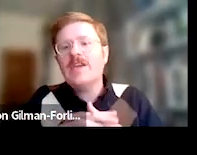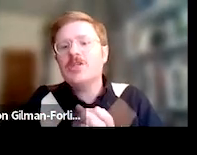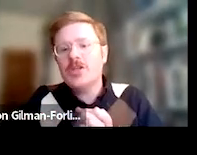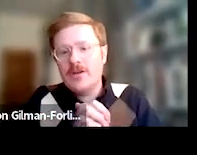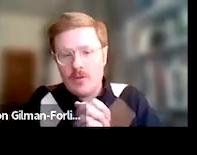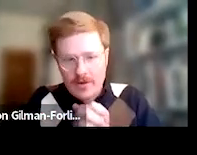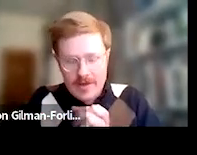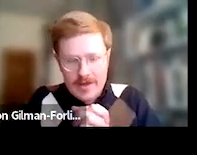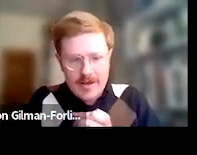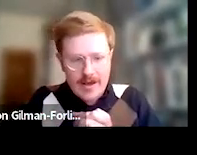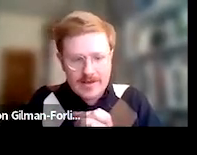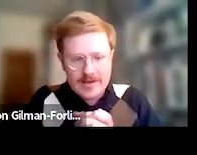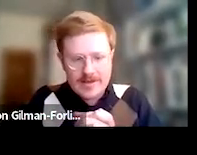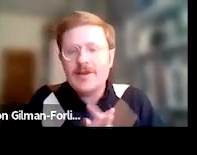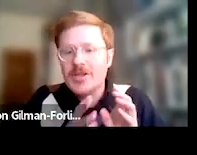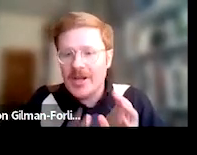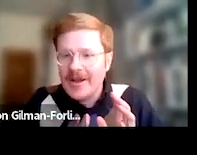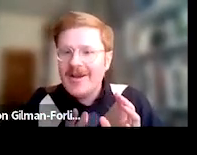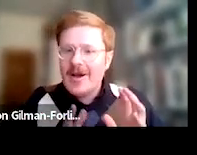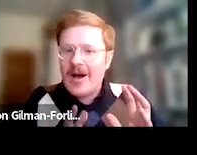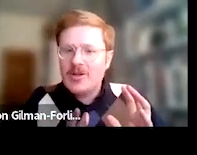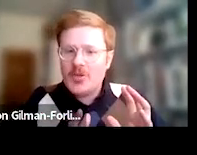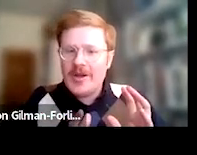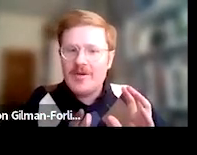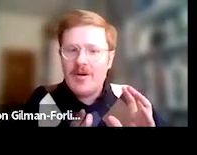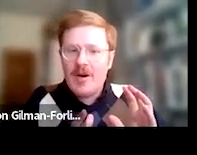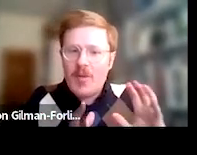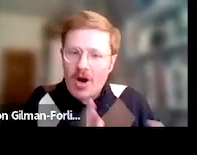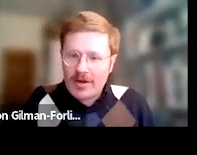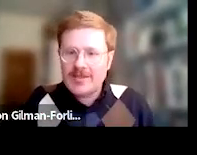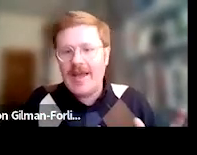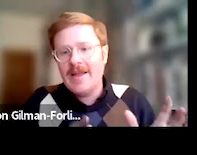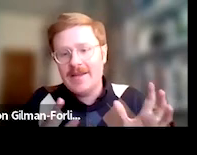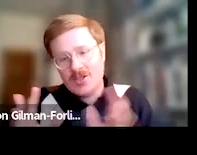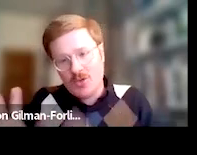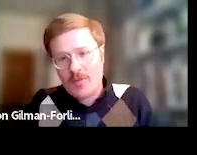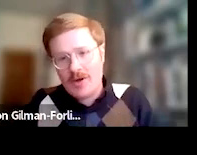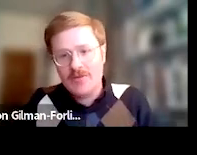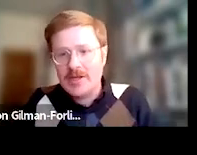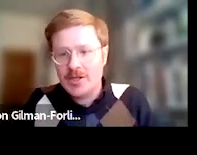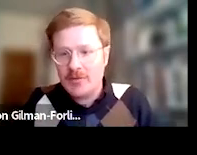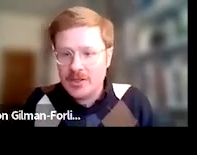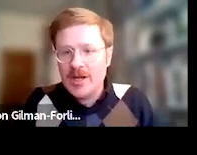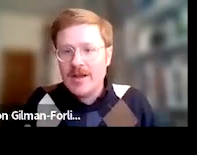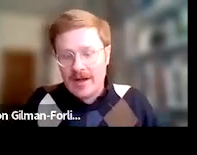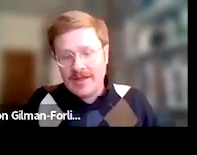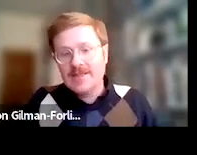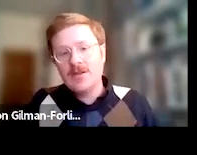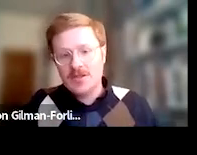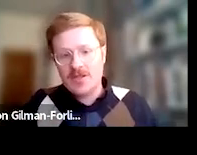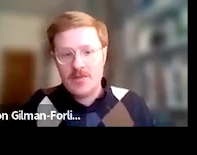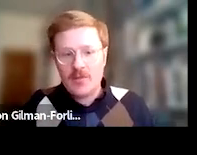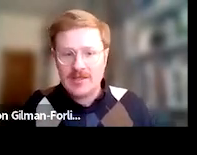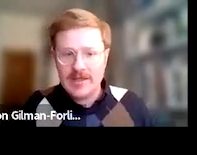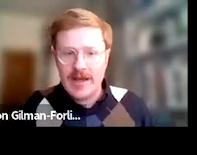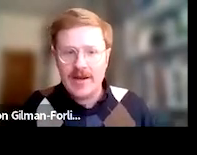cohesion or the synergy between parks and historic preservation, which continues to the present day.